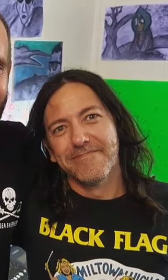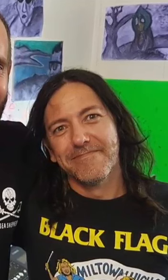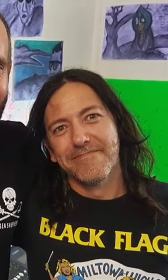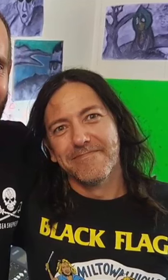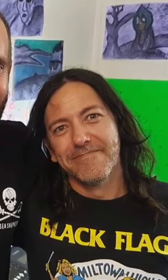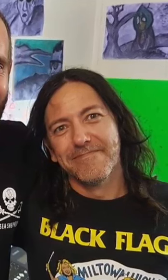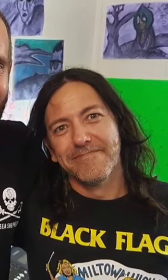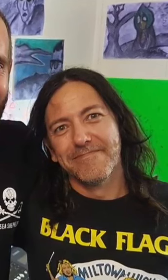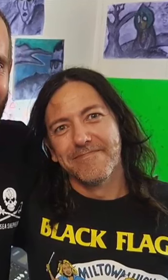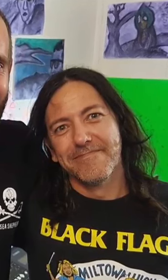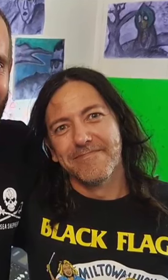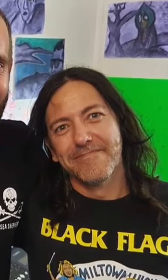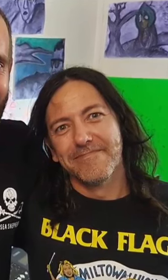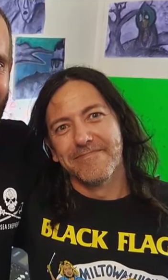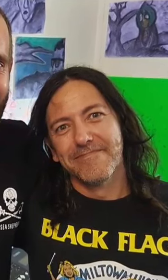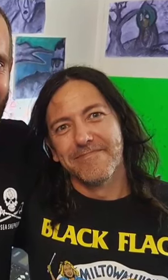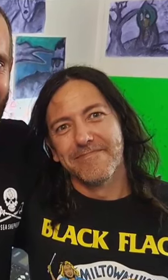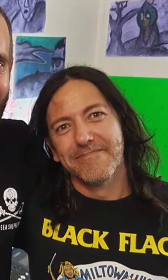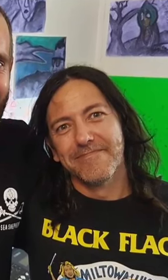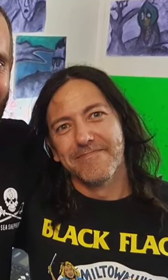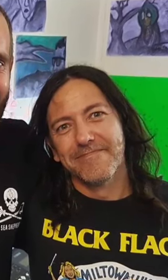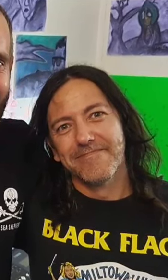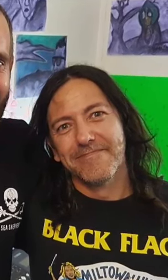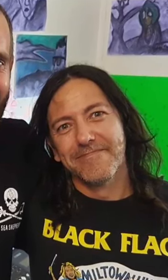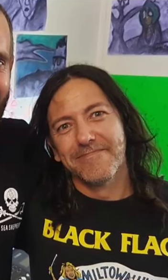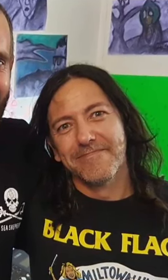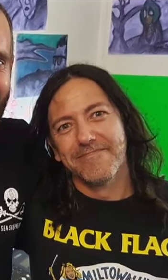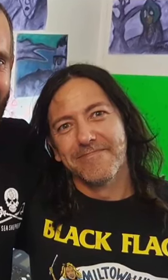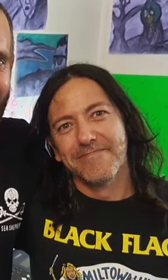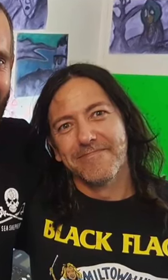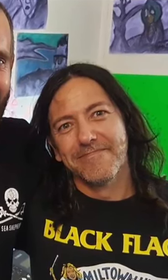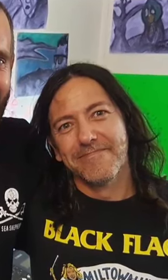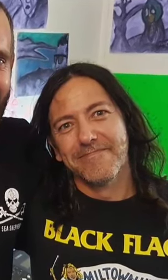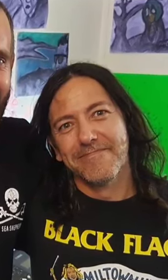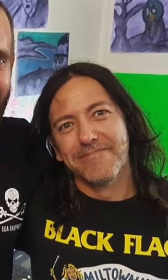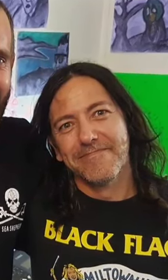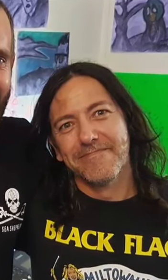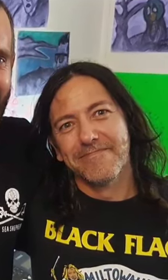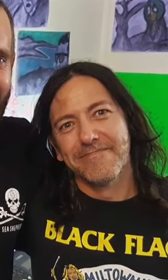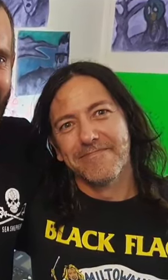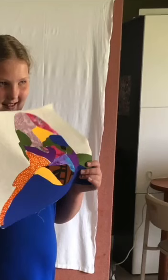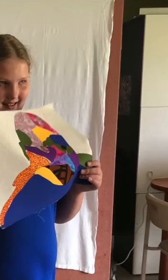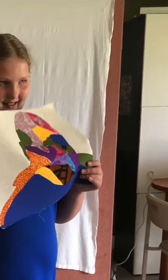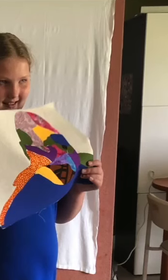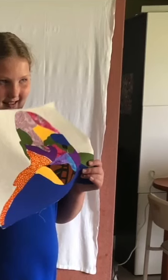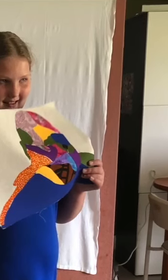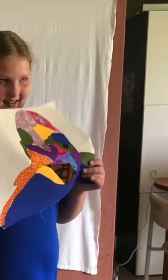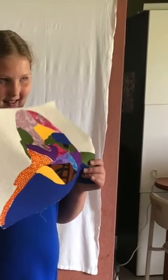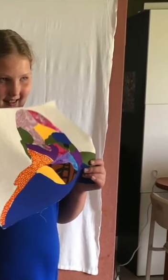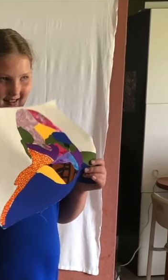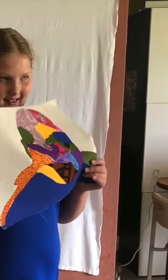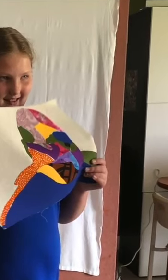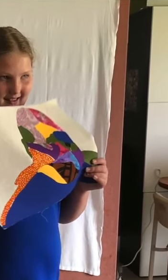as well as exhibiting and performing her own work. All who work with Autumn are touched by her boundless creativity,